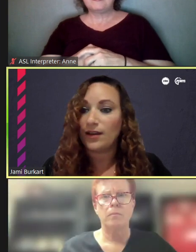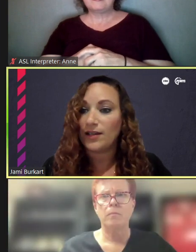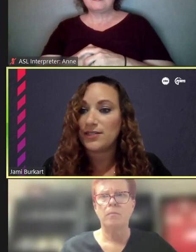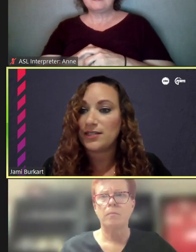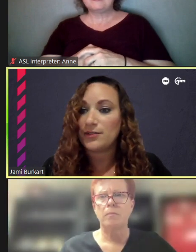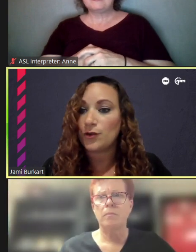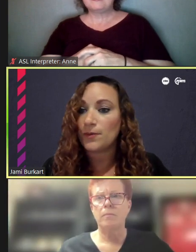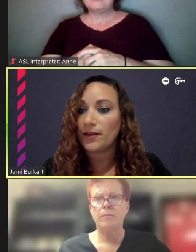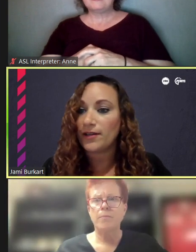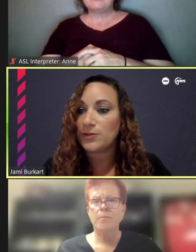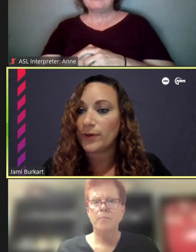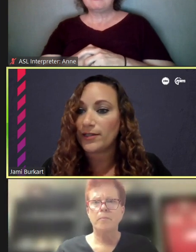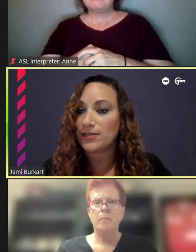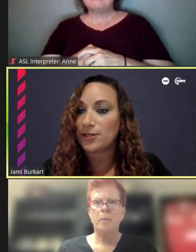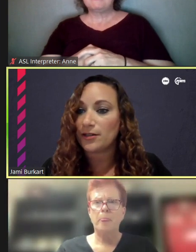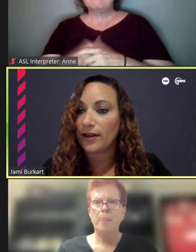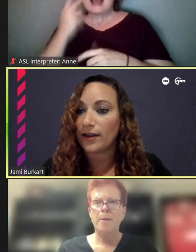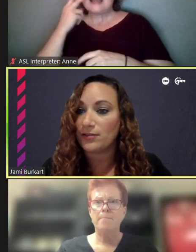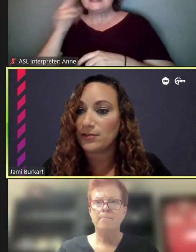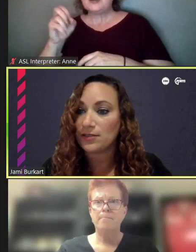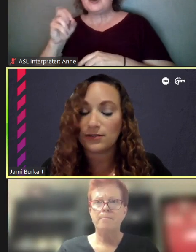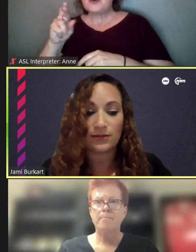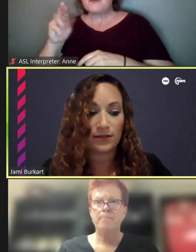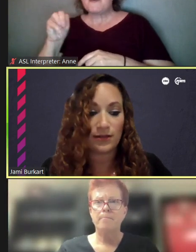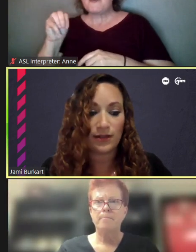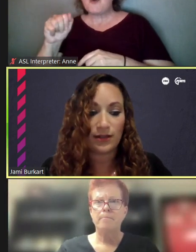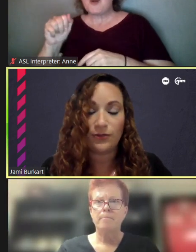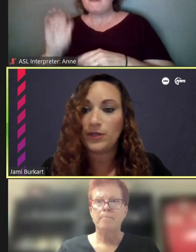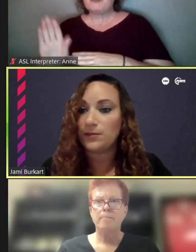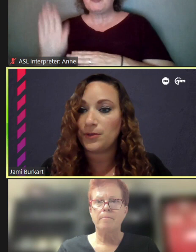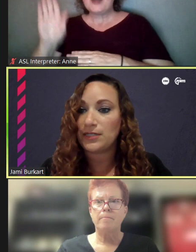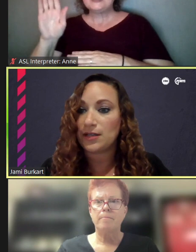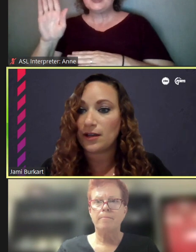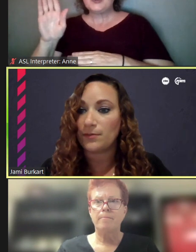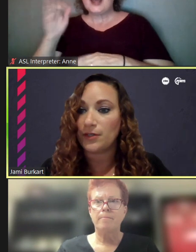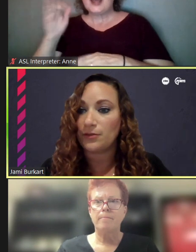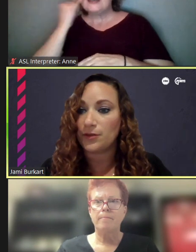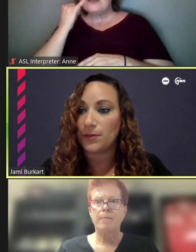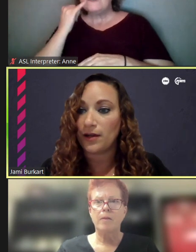I see Norma has raised her hand. If we can please unmute Norma.